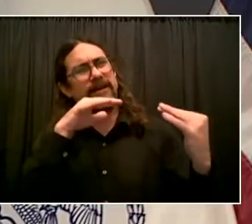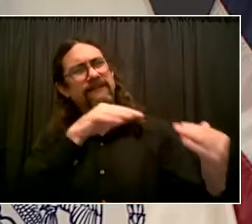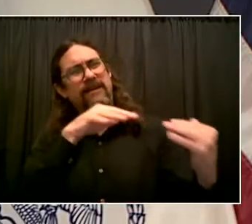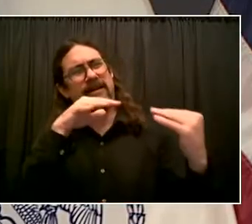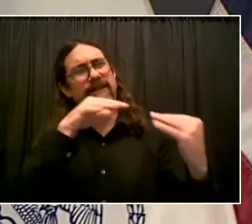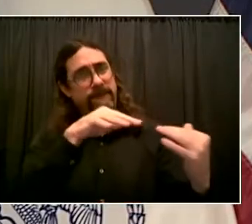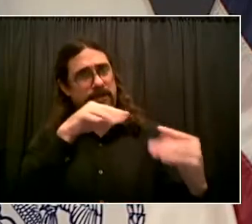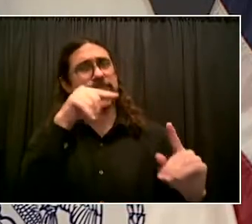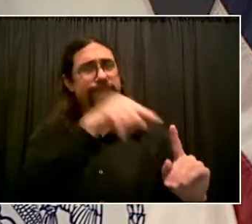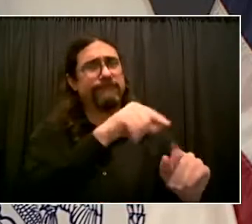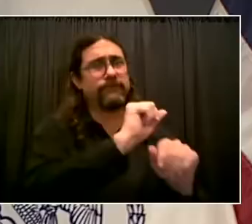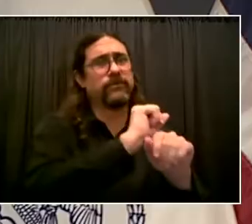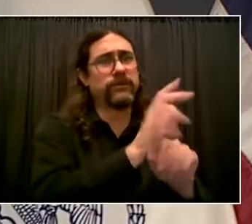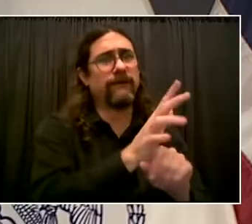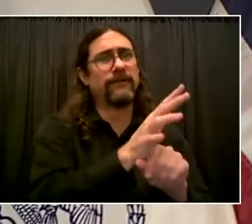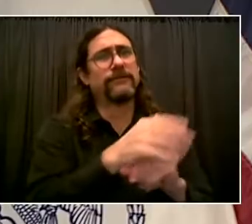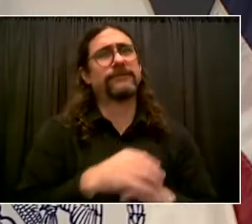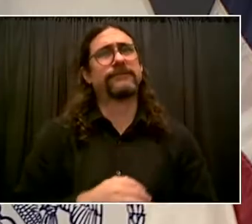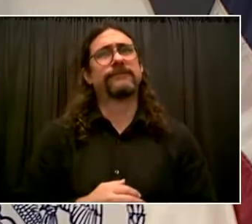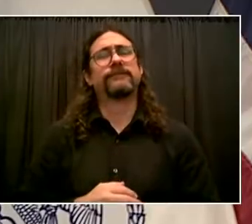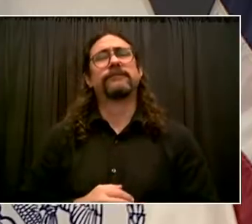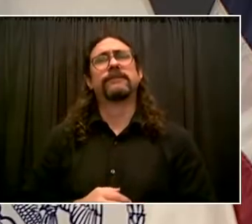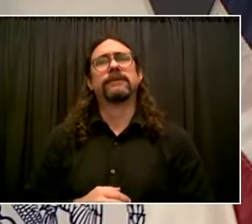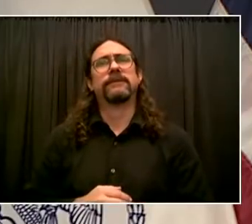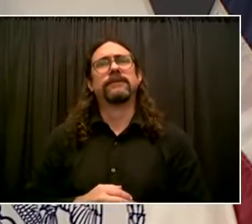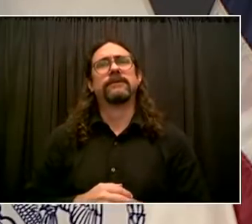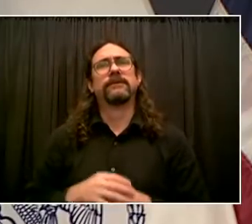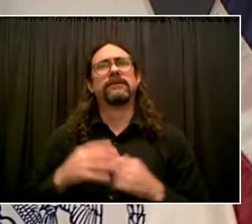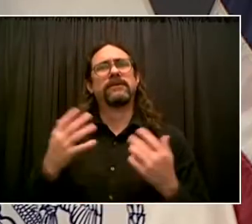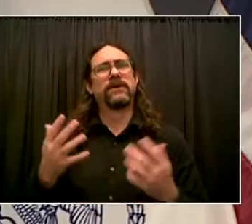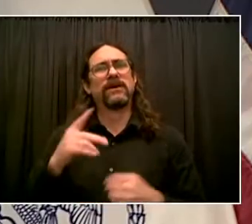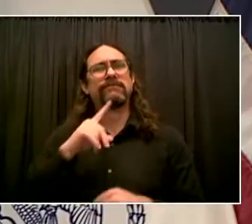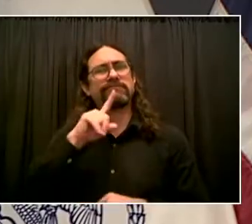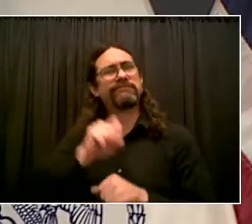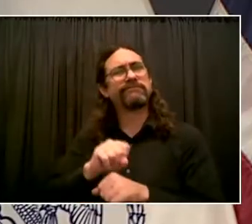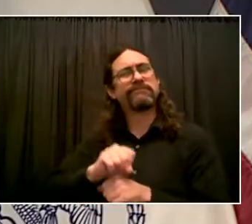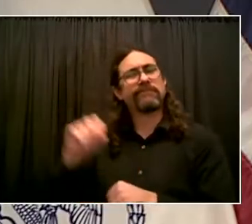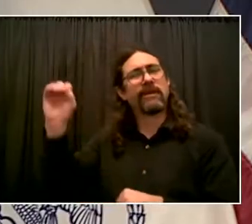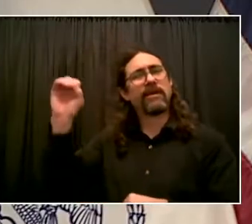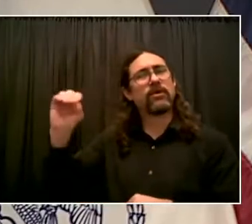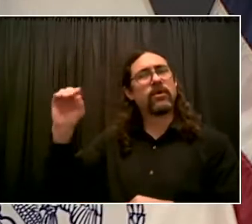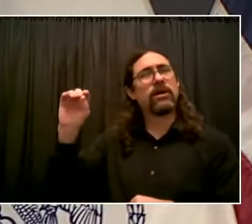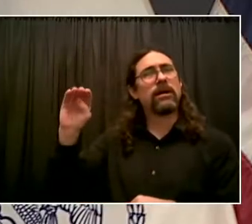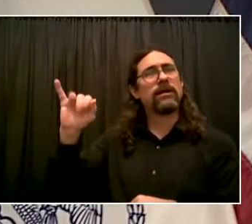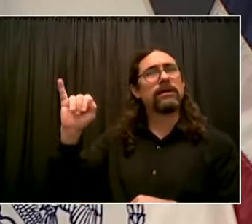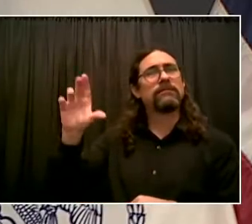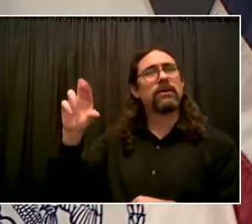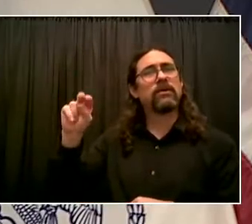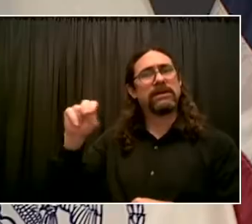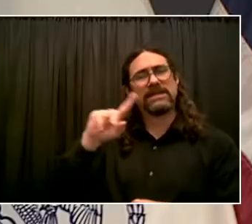TREMENDOUSLY IMPORTANT AND WE ALSO KNOW THAT OMICRON IS HERE,